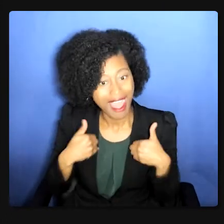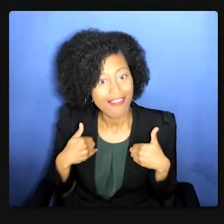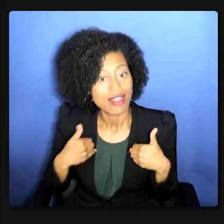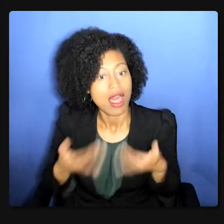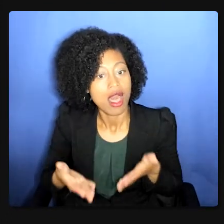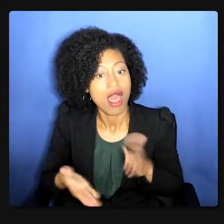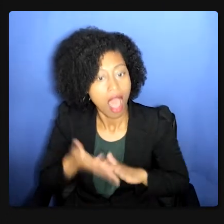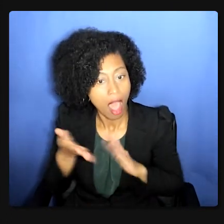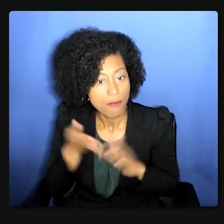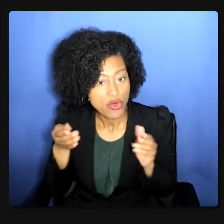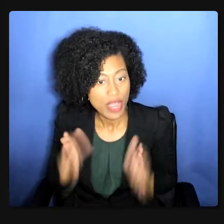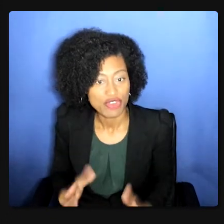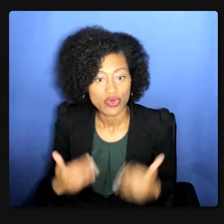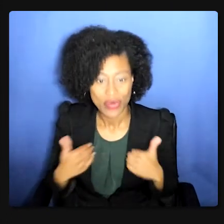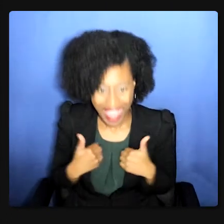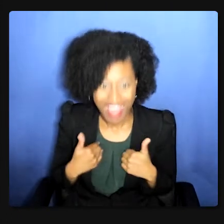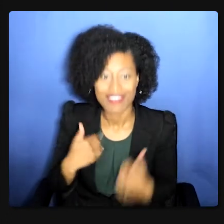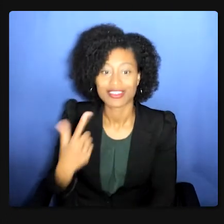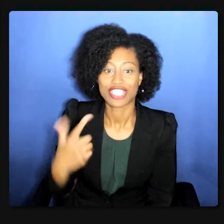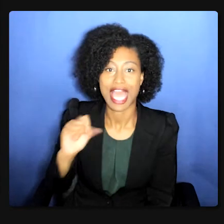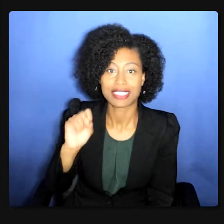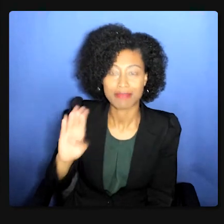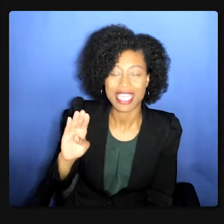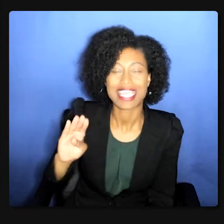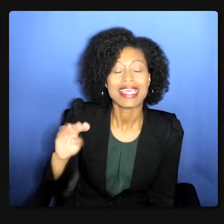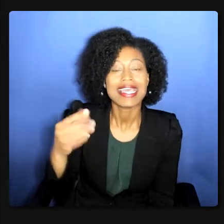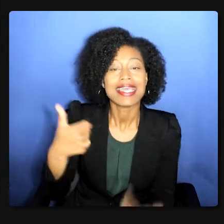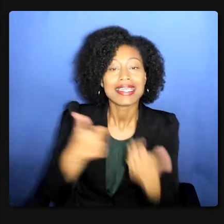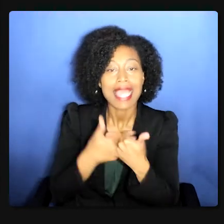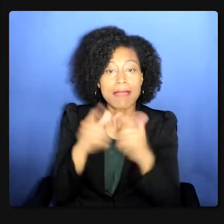So we have two customer source definition, right. We have the game server build